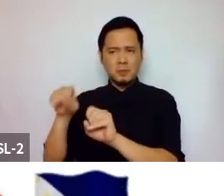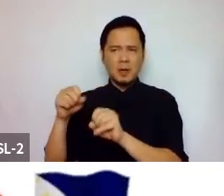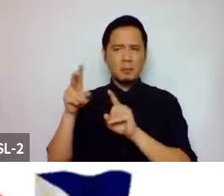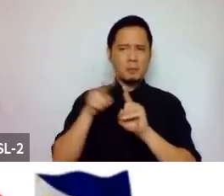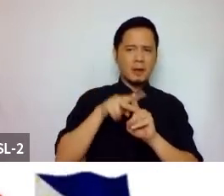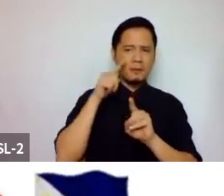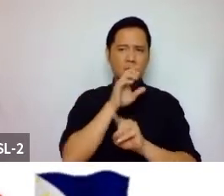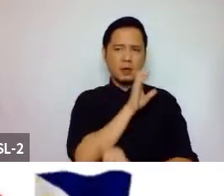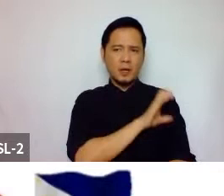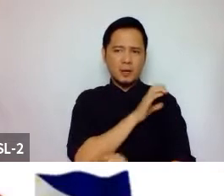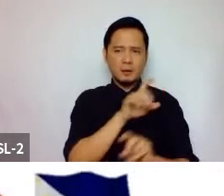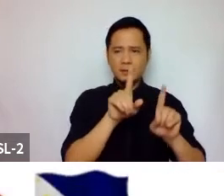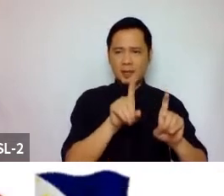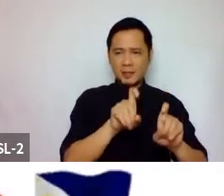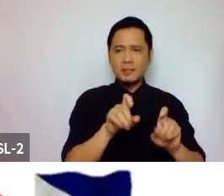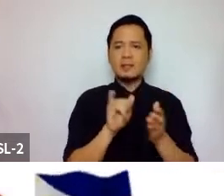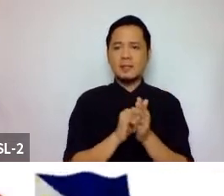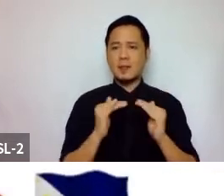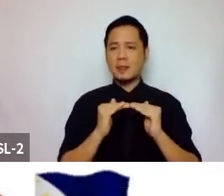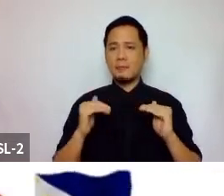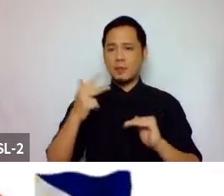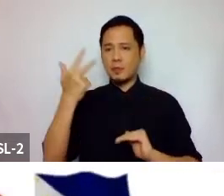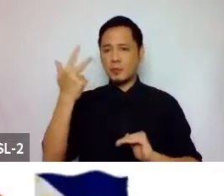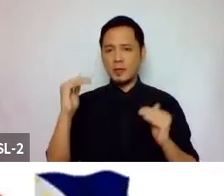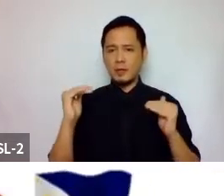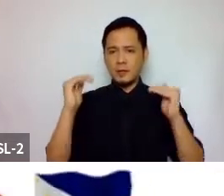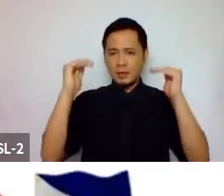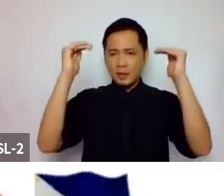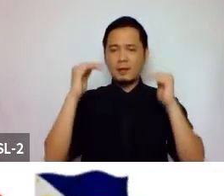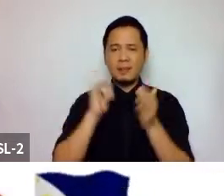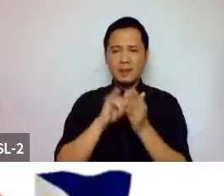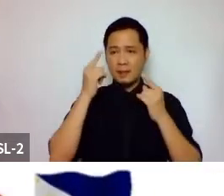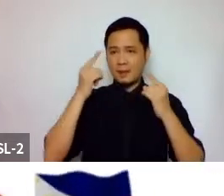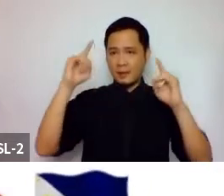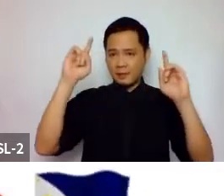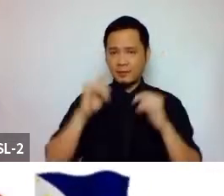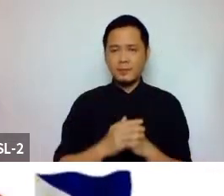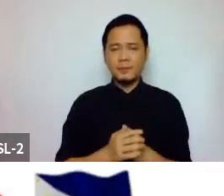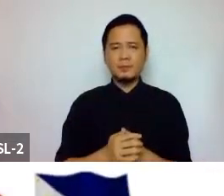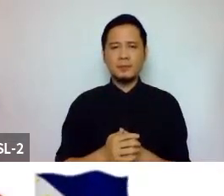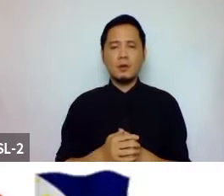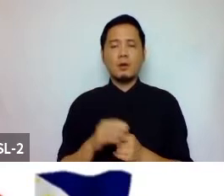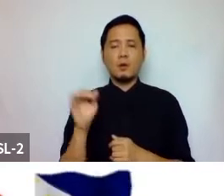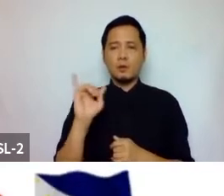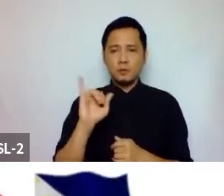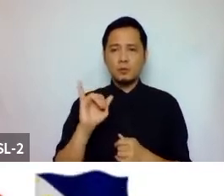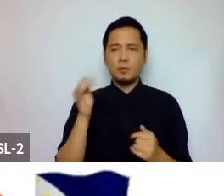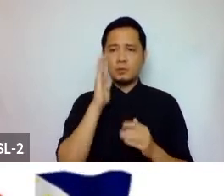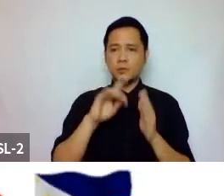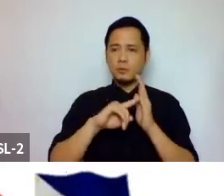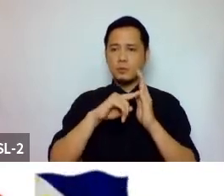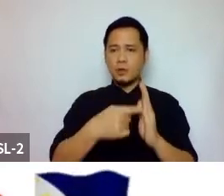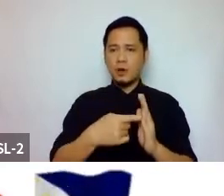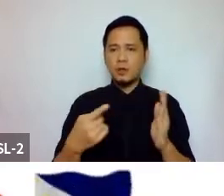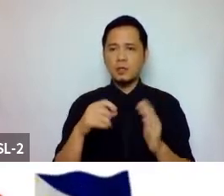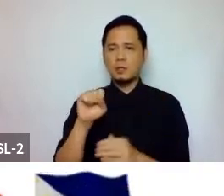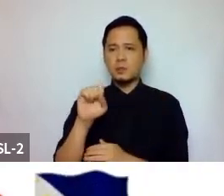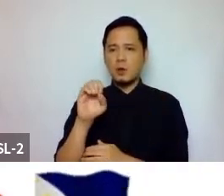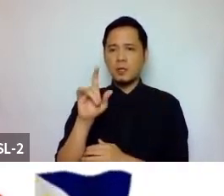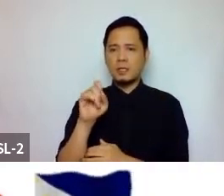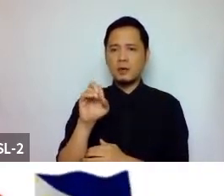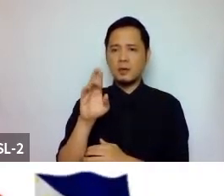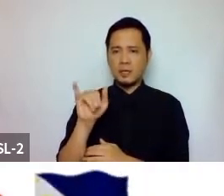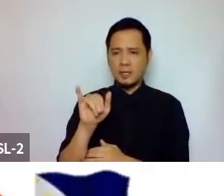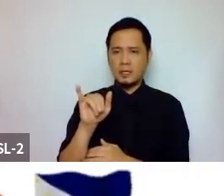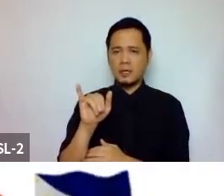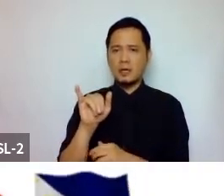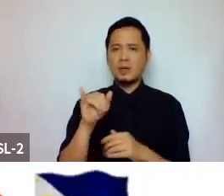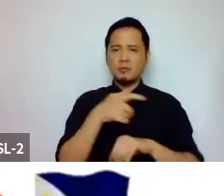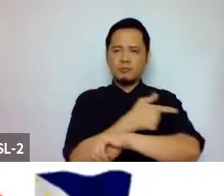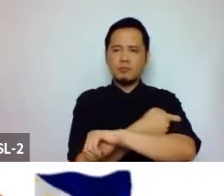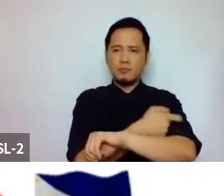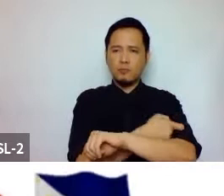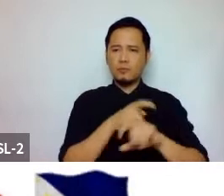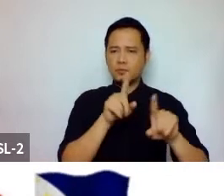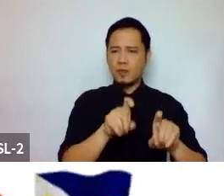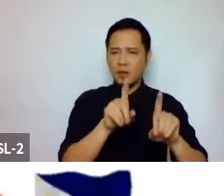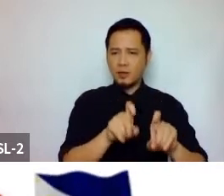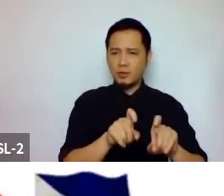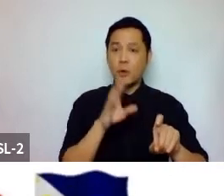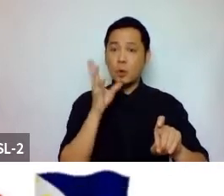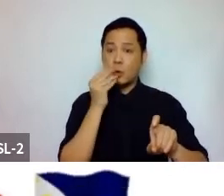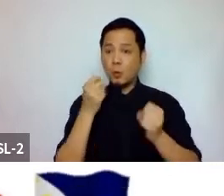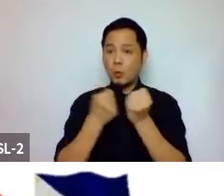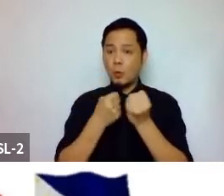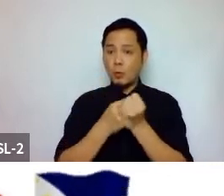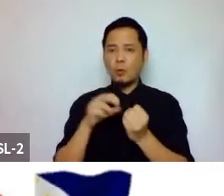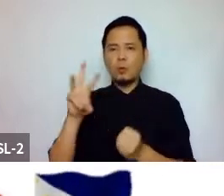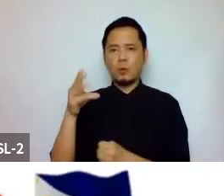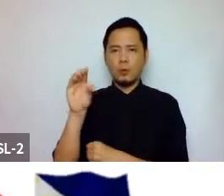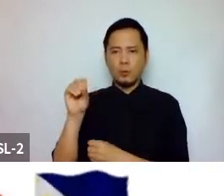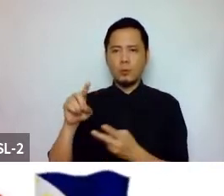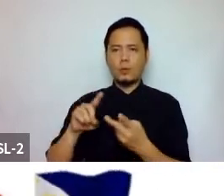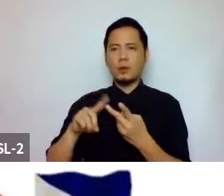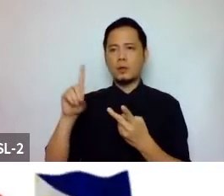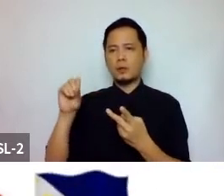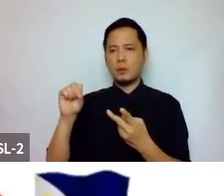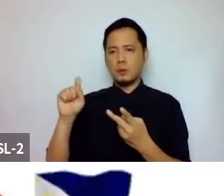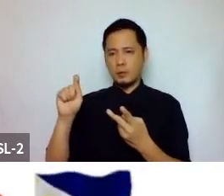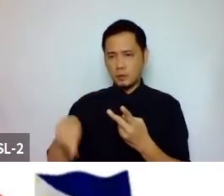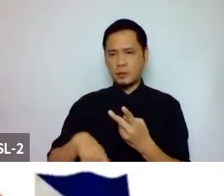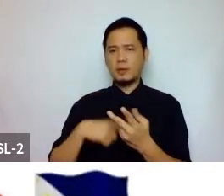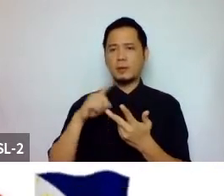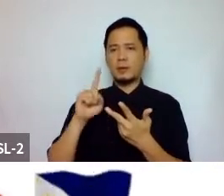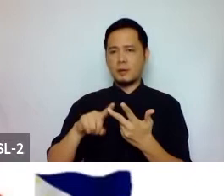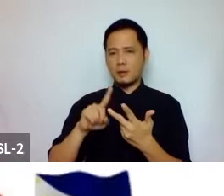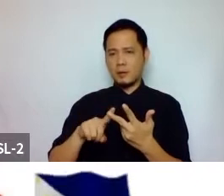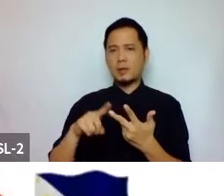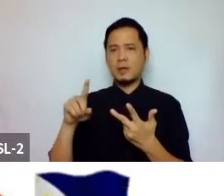This is the Phase 3 efficacy trial and we are still waiting for the start of the solidarity vaccine trials sponsored by the World Health Organization, and of our Department of Science and Technology, and Department of Health.